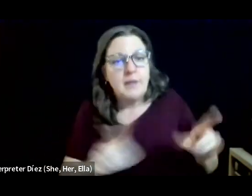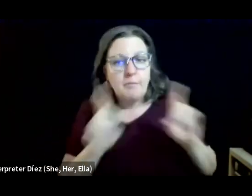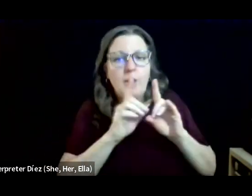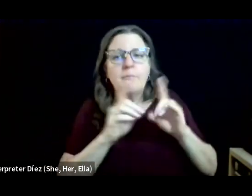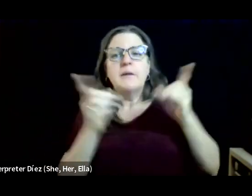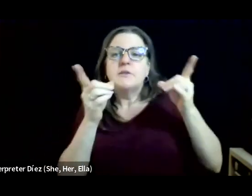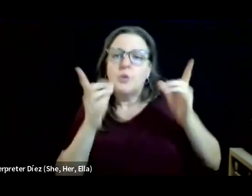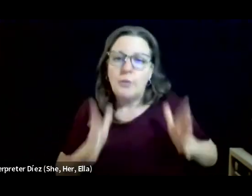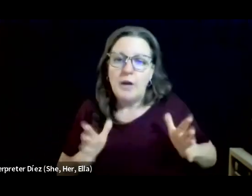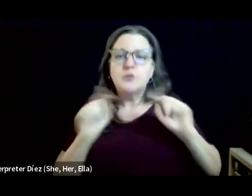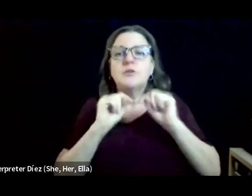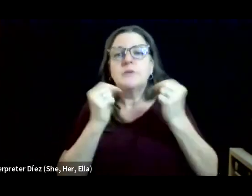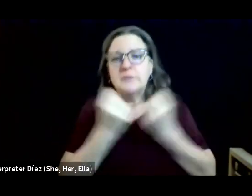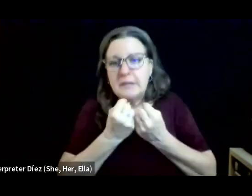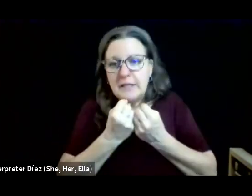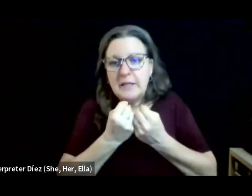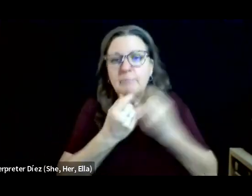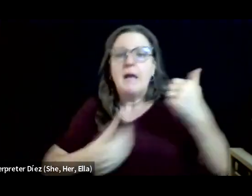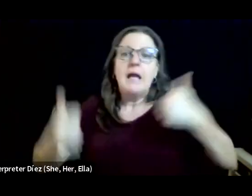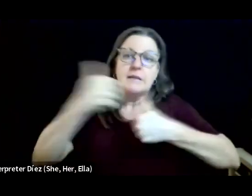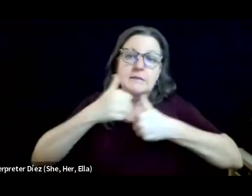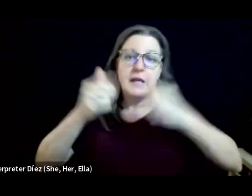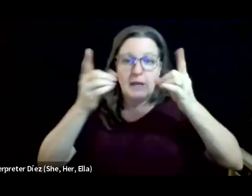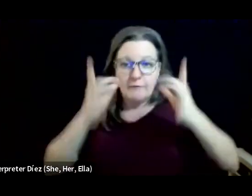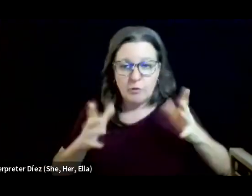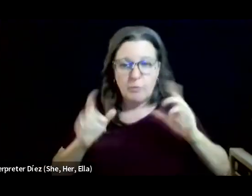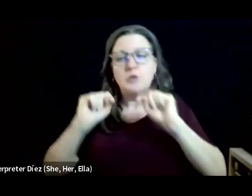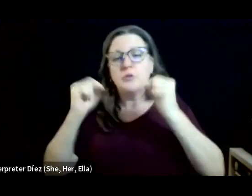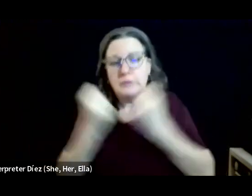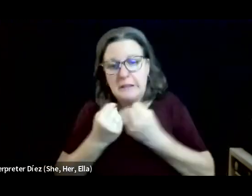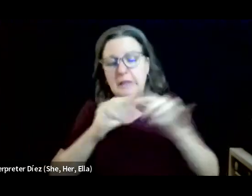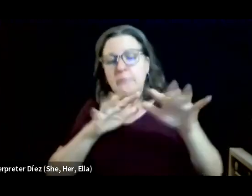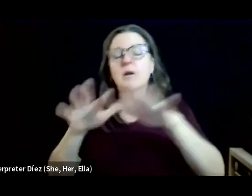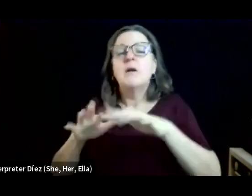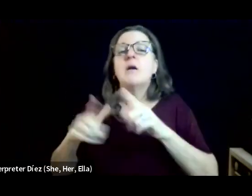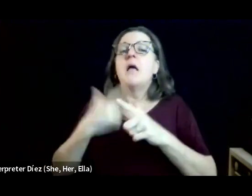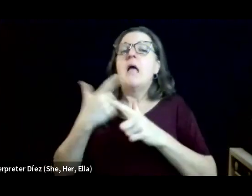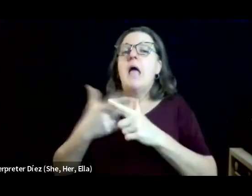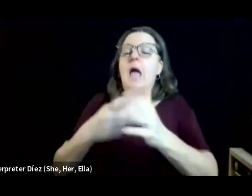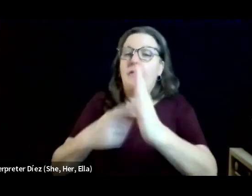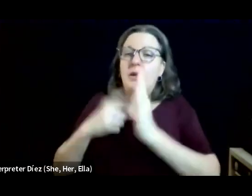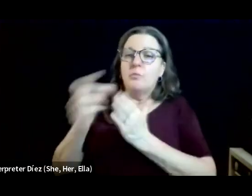VP, and then it would also require approver- approval from the executive direct-dir-